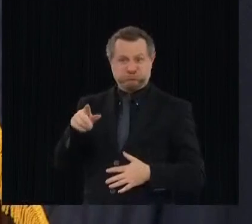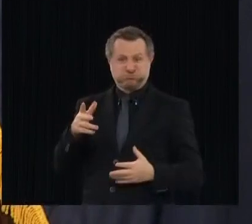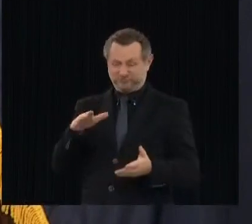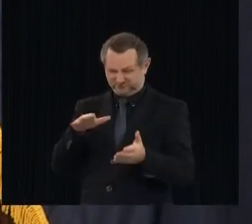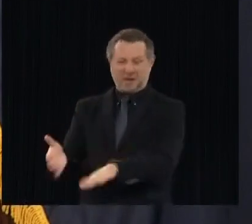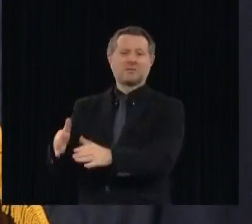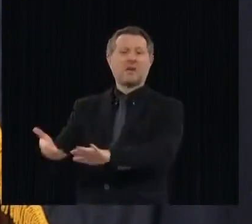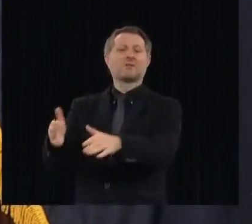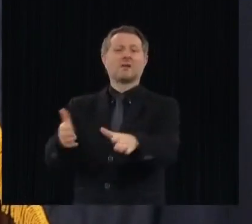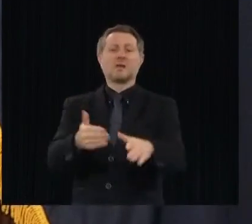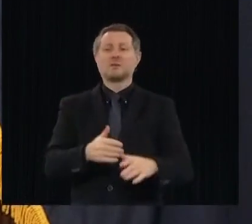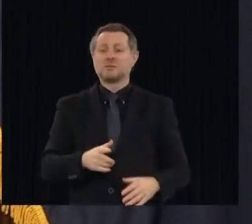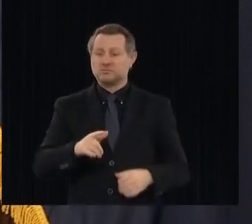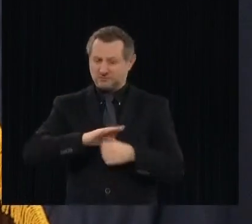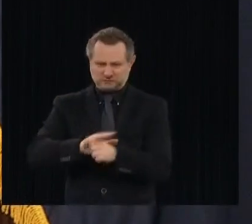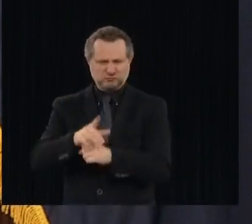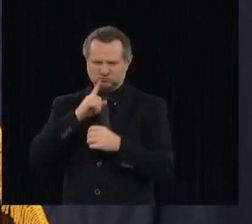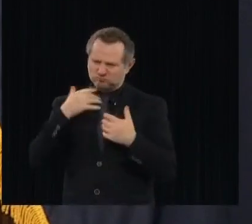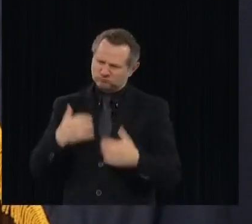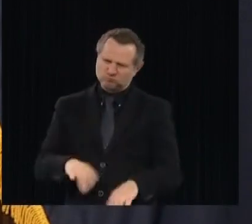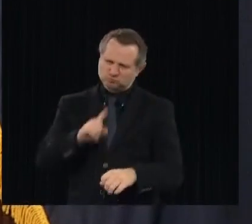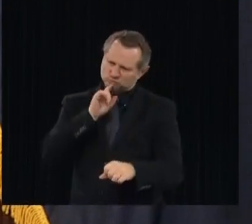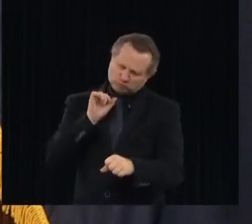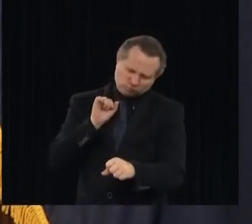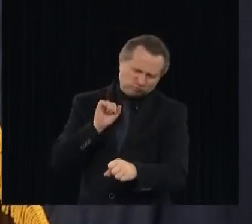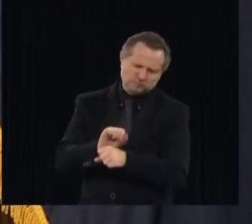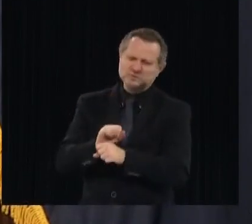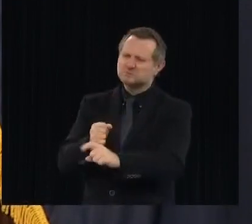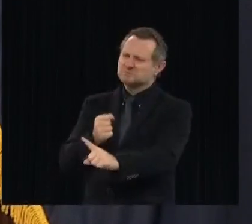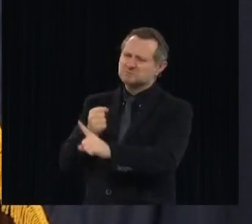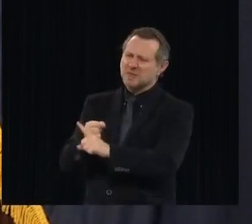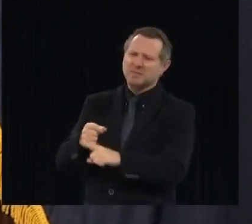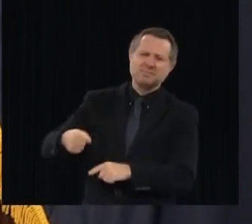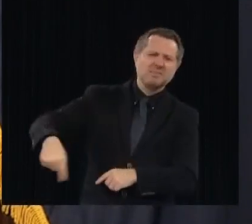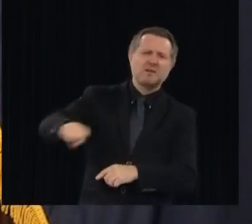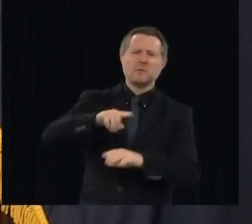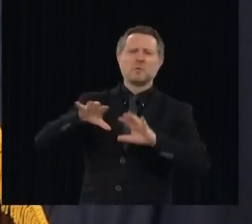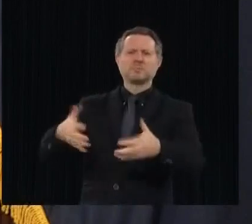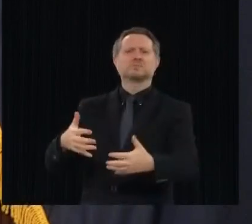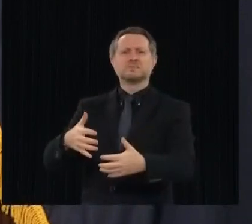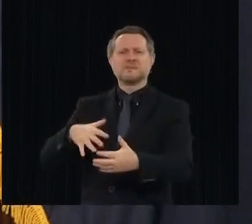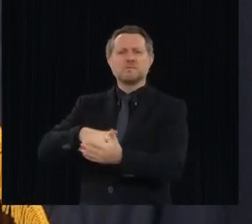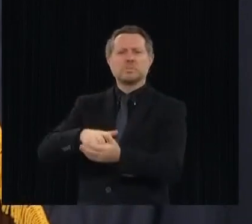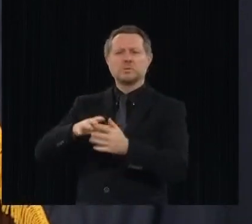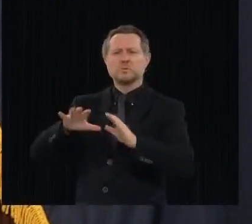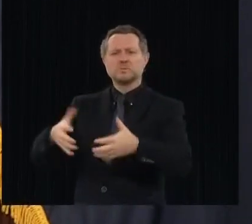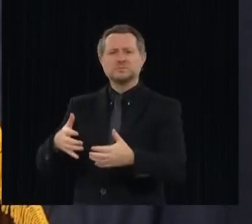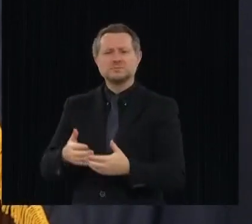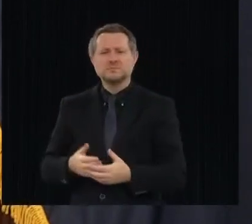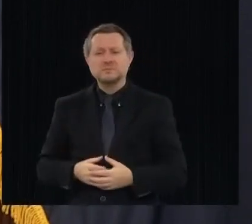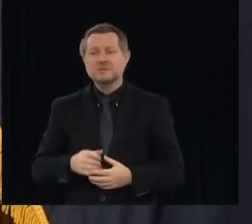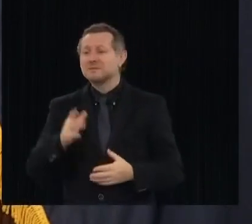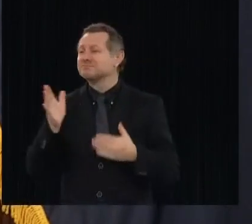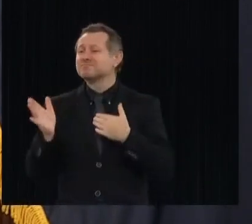OLDER PEOPLE, VULNERABLE PEOPLE ARE GOING TO DIE FROM THIS